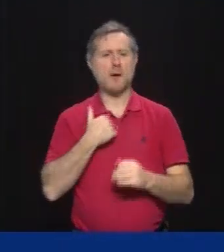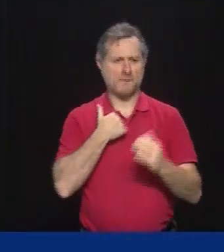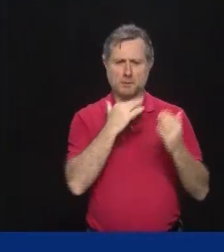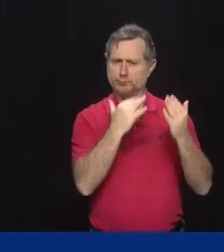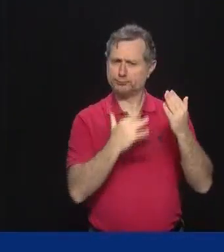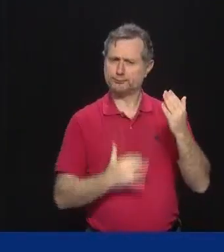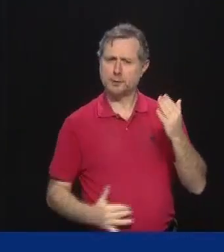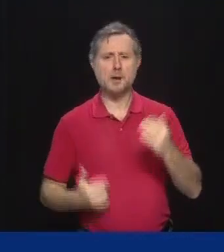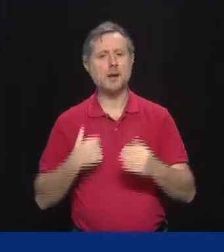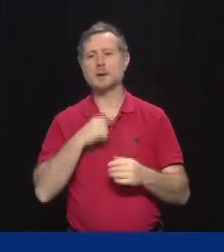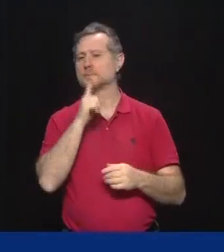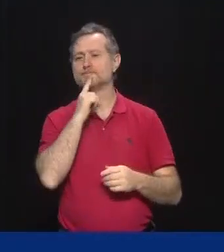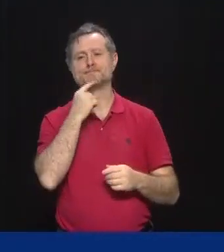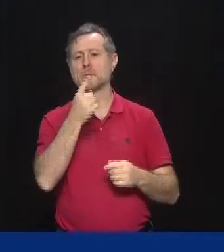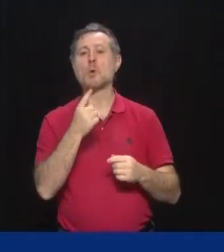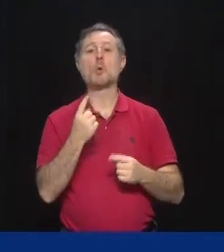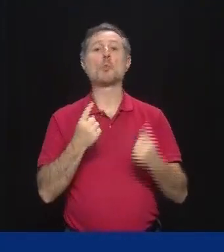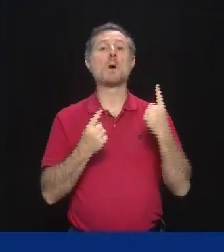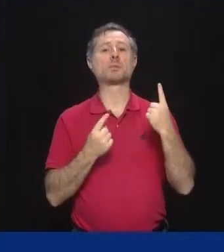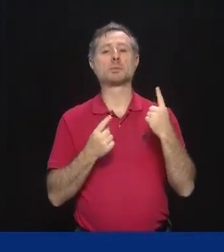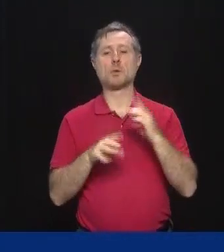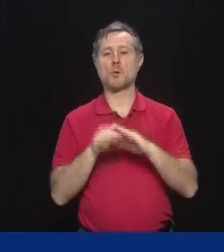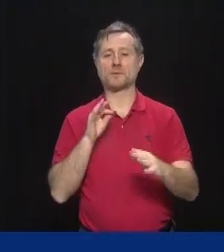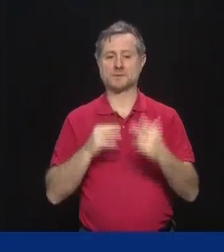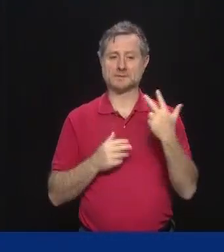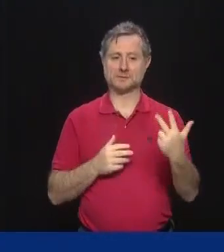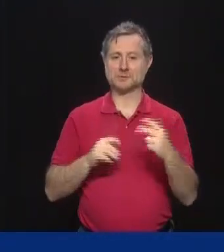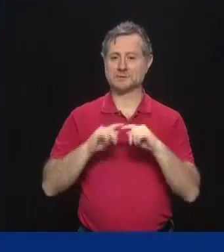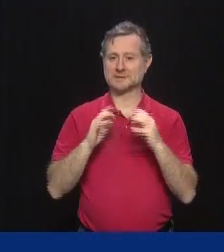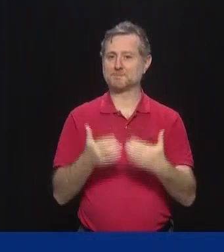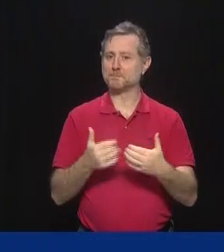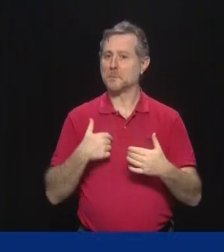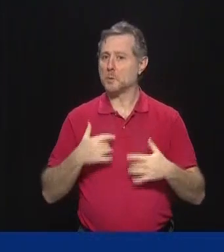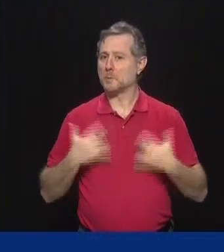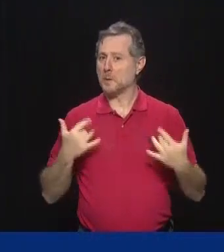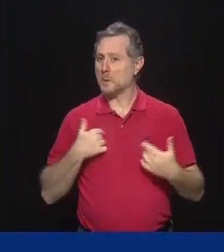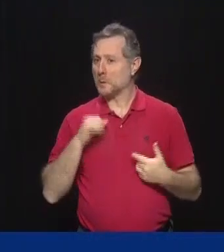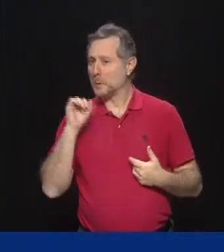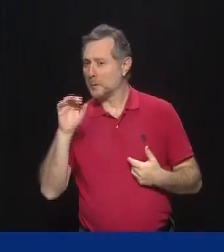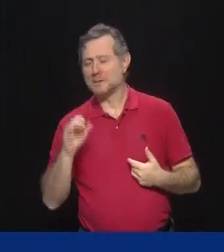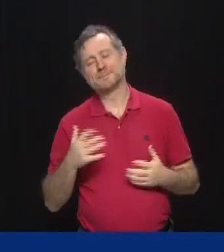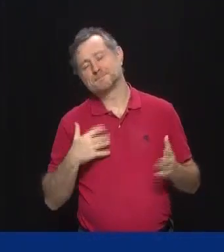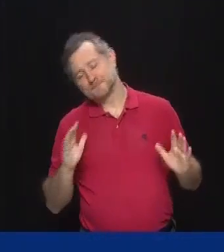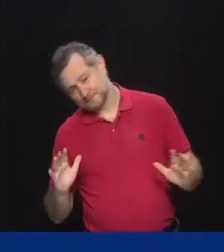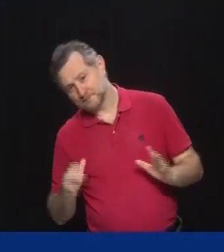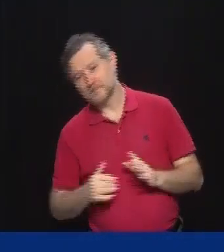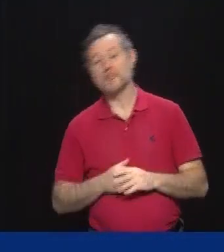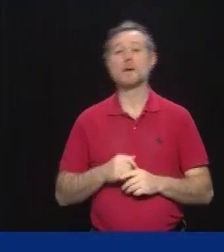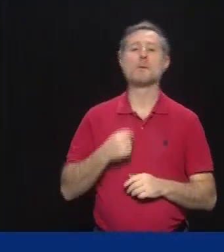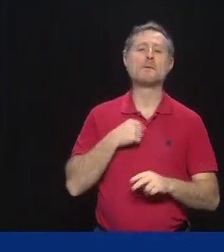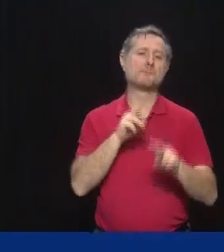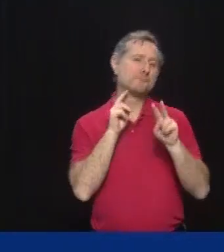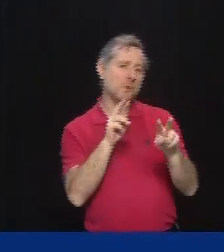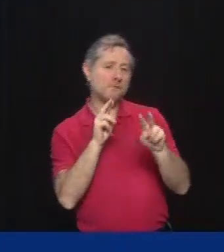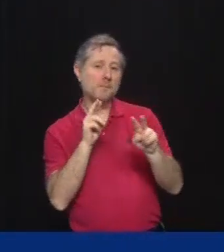OF THEIR SEASON. I HAVE THEIR RECORDS ON THE SCREEN. I'M NOT GOING TO SAY THEM. ONE OUT OF THE THREE TEAMS WILL